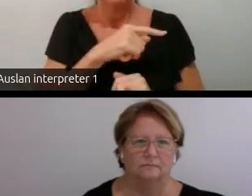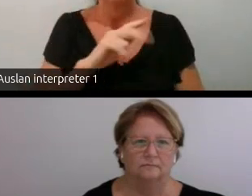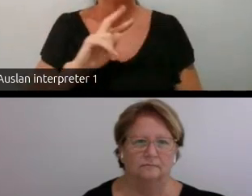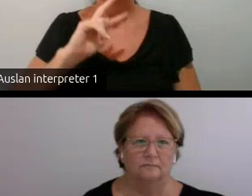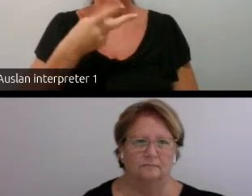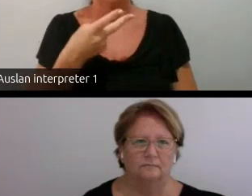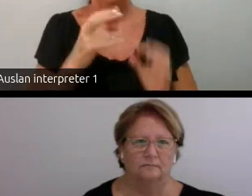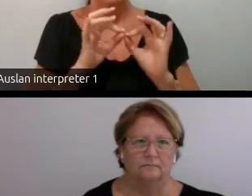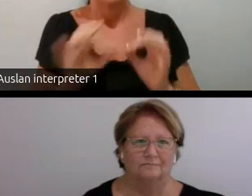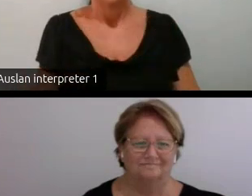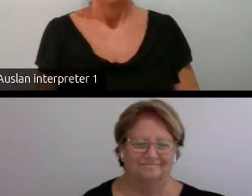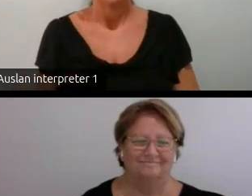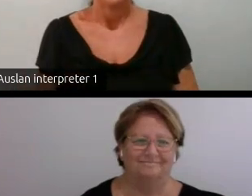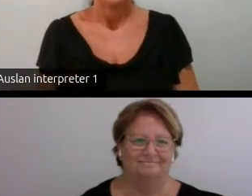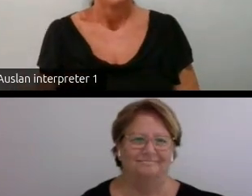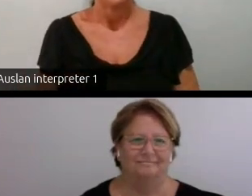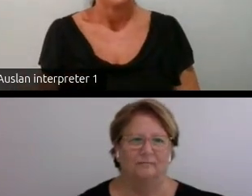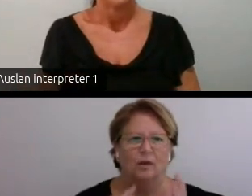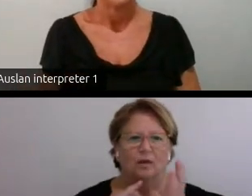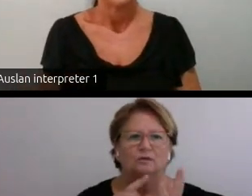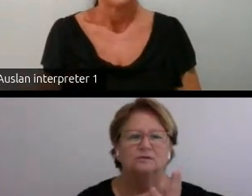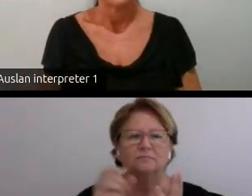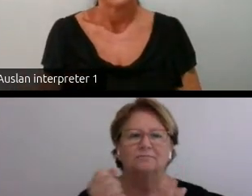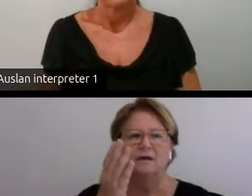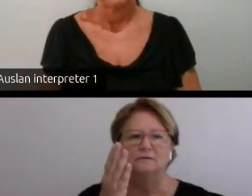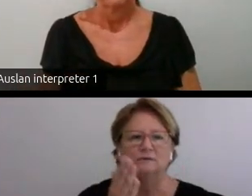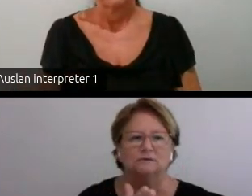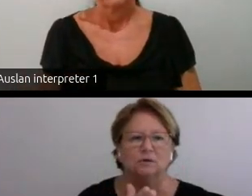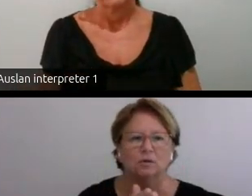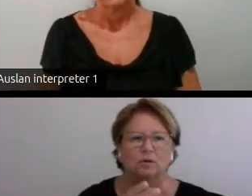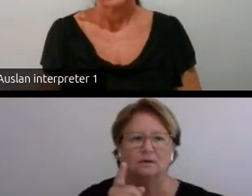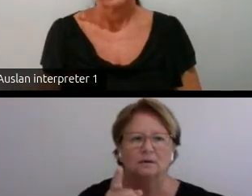the first consideration there before any legal issues in that space is making sure the person's